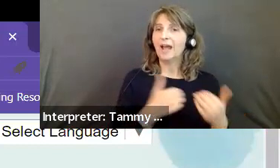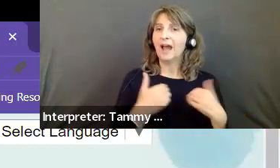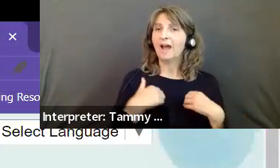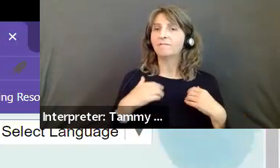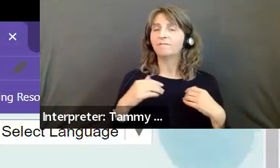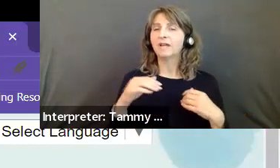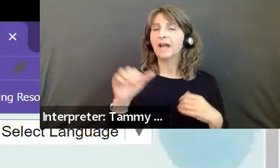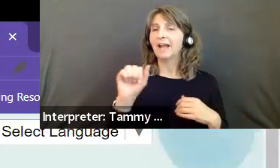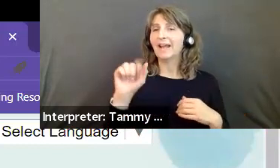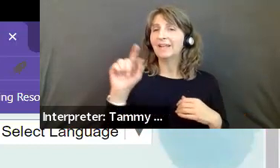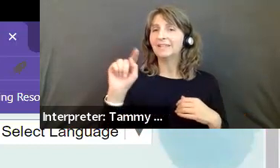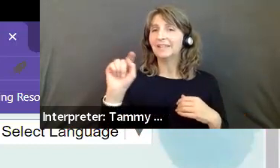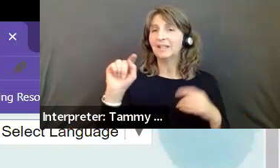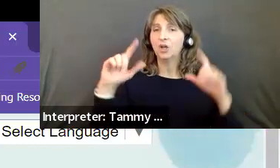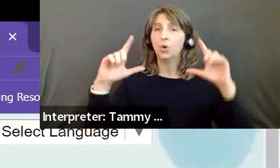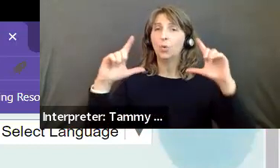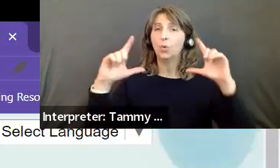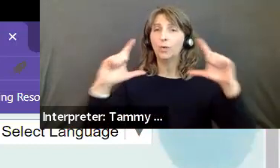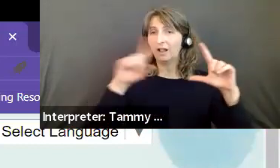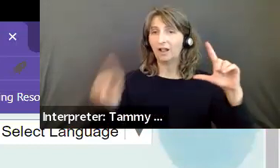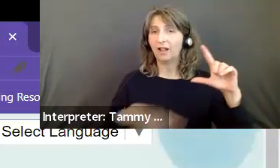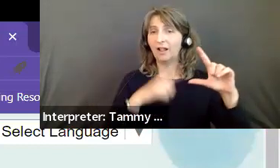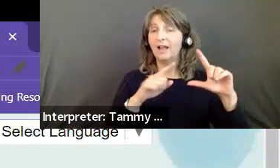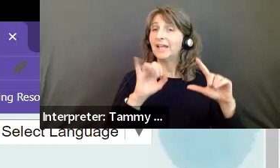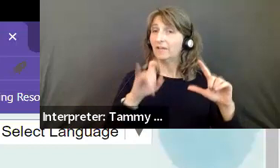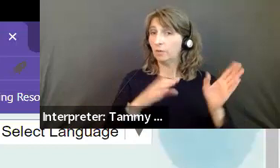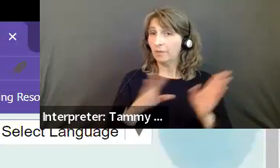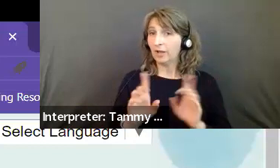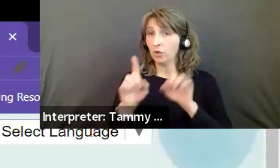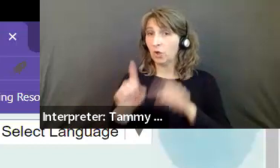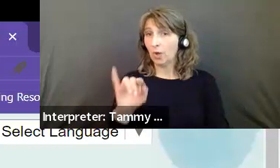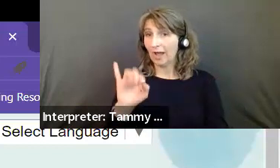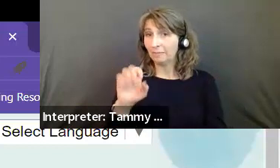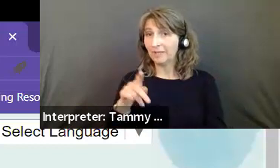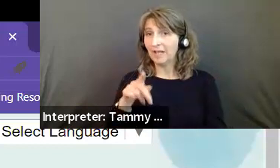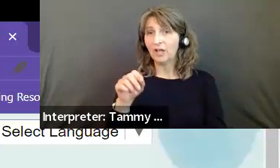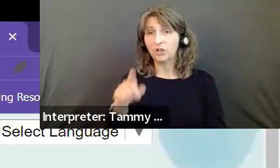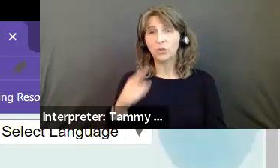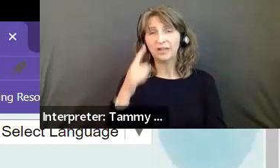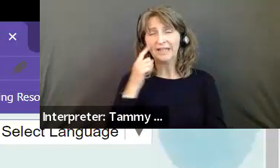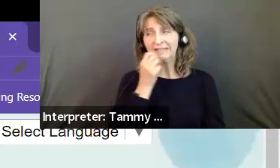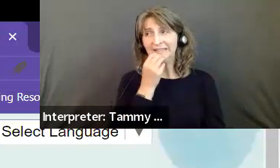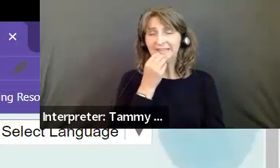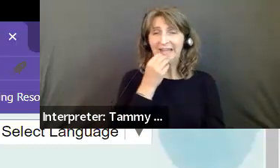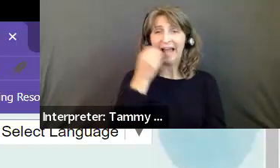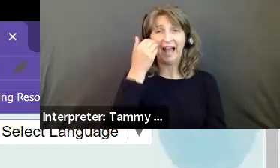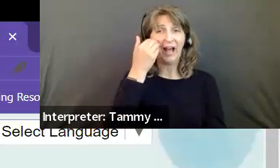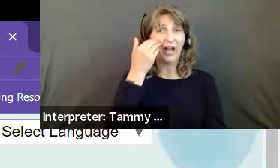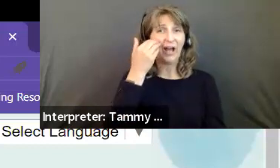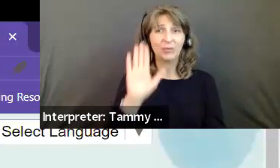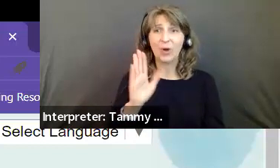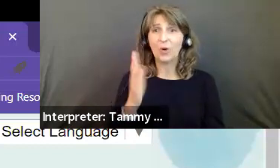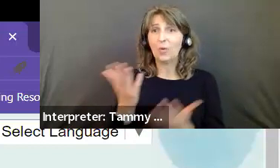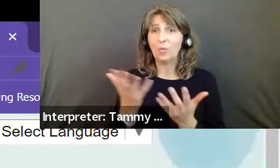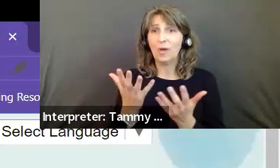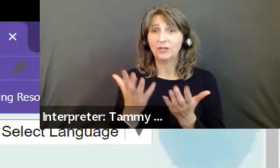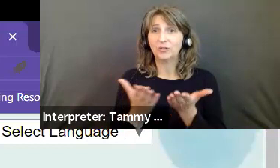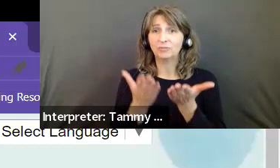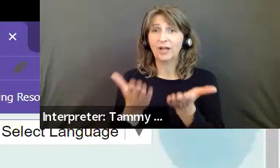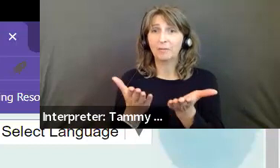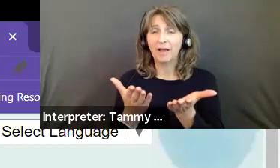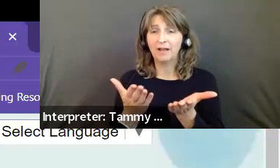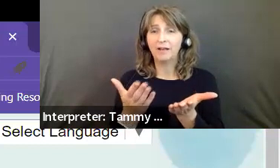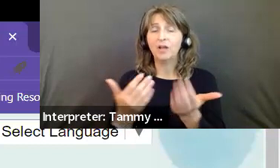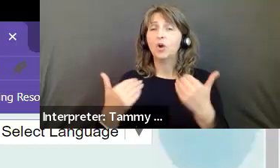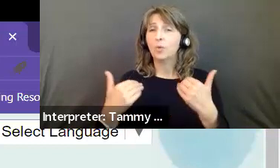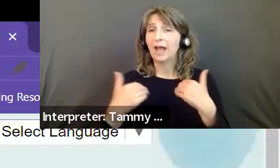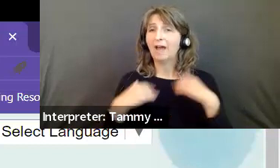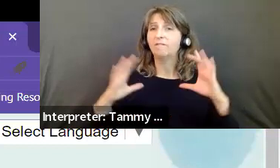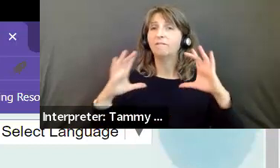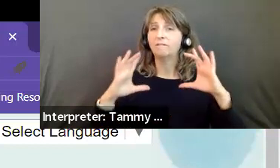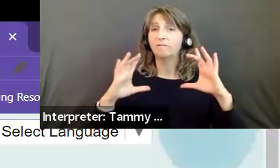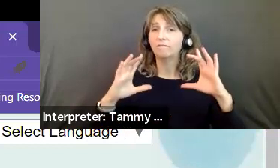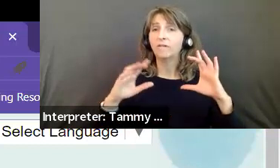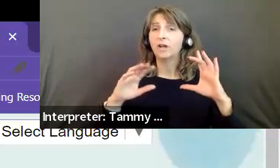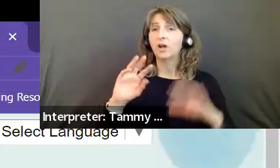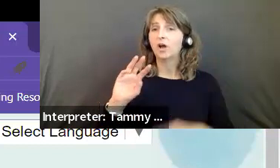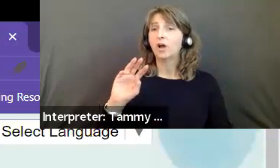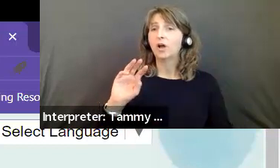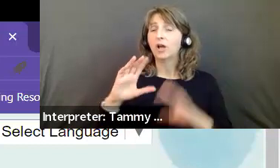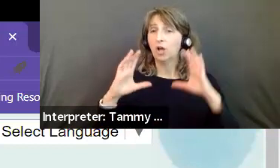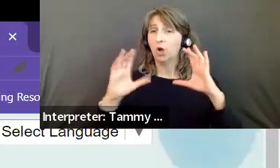That if you really if you go into an IP and you're like I just don't know we do have a wheel I don't have it at my at my fingertips right now, but it's a wheel that talks about all the different kinds of assistive technology and for what you might be using it for.